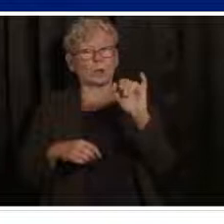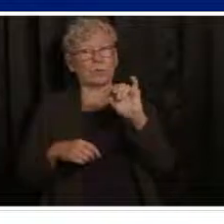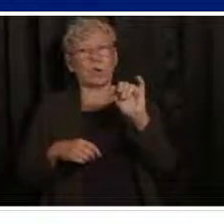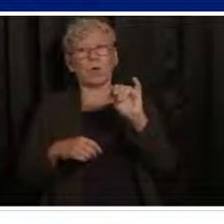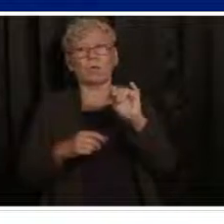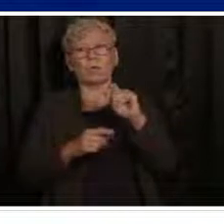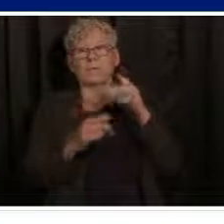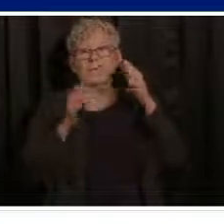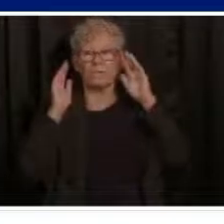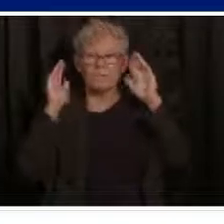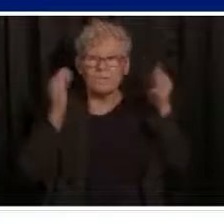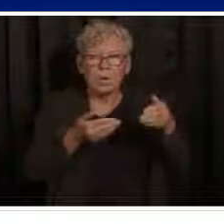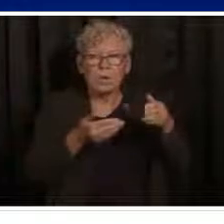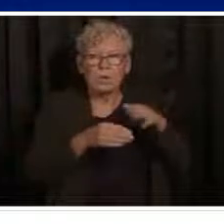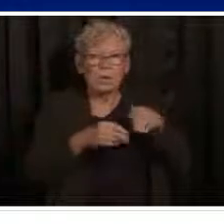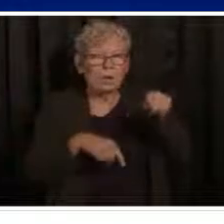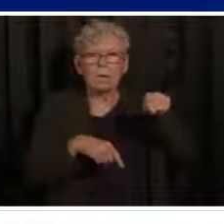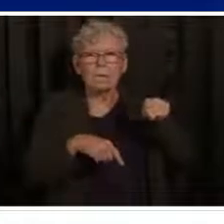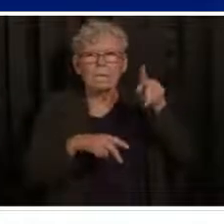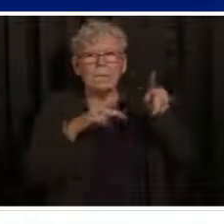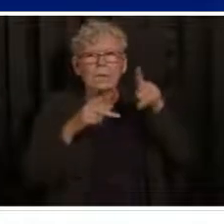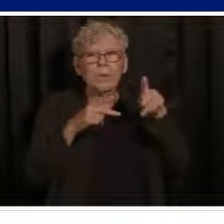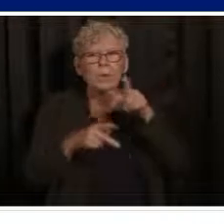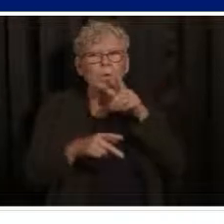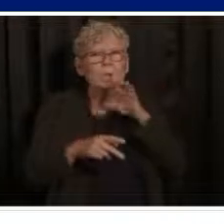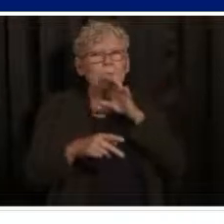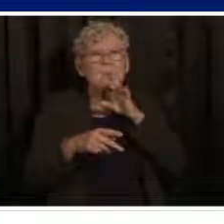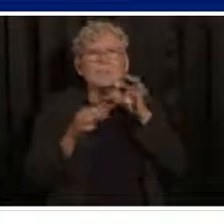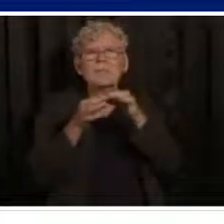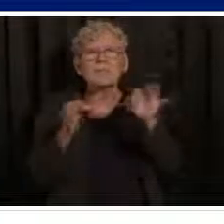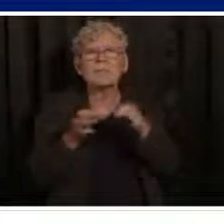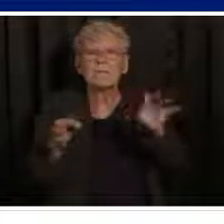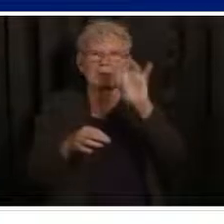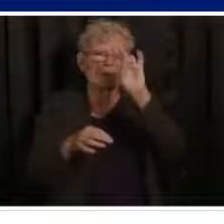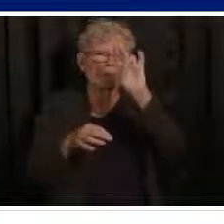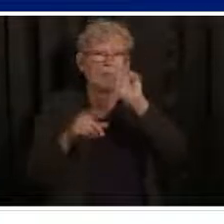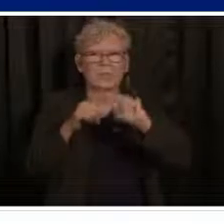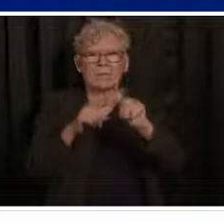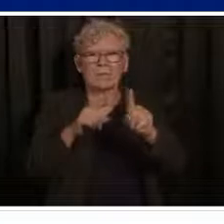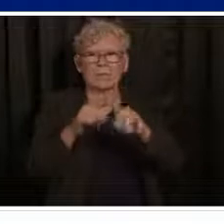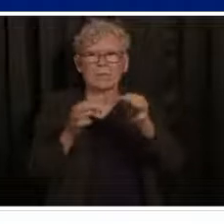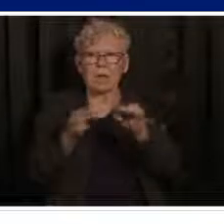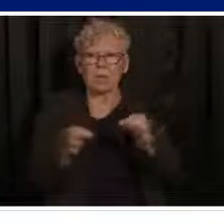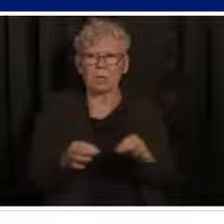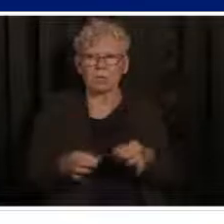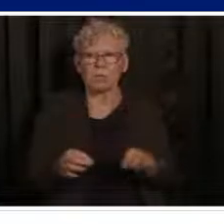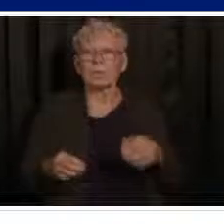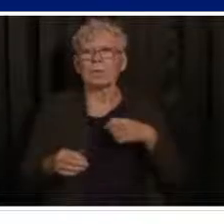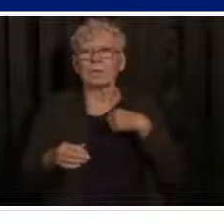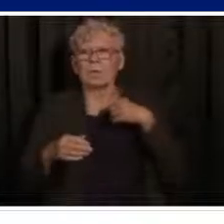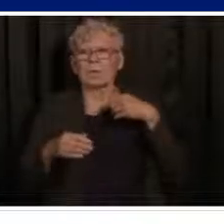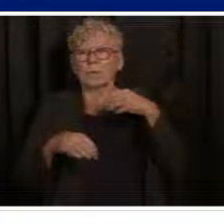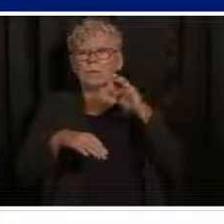different languages for slide seven. We're also running in game on Snapchat, Ticktock, Instagram, Facebook, and